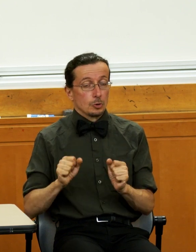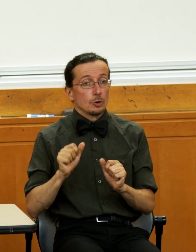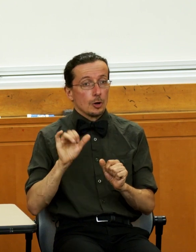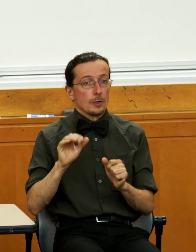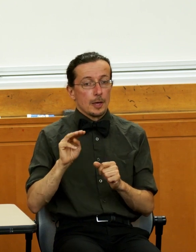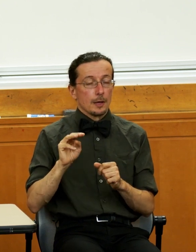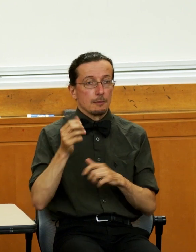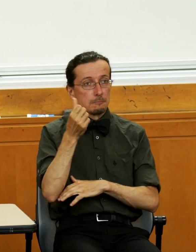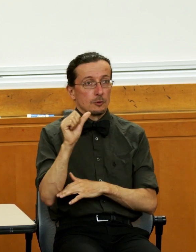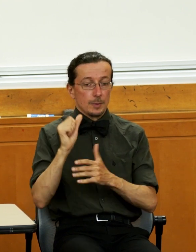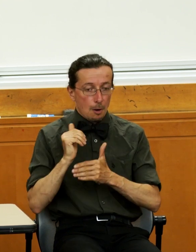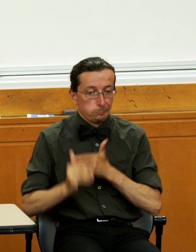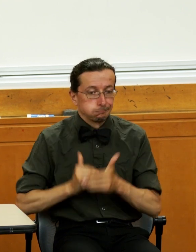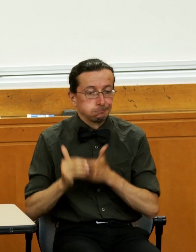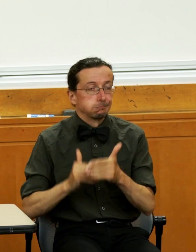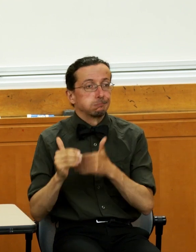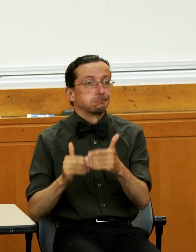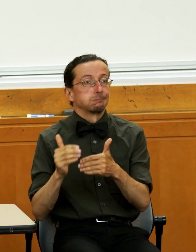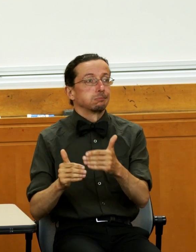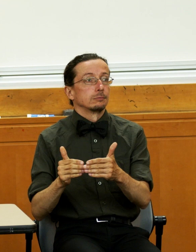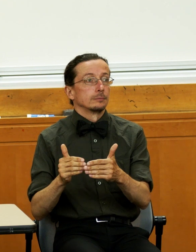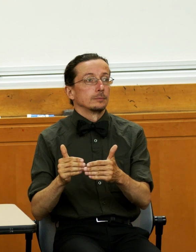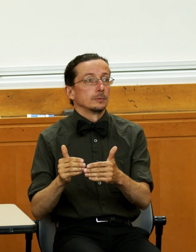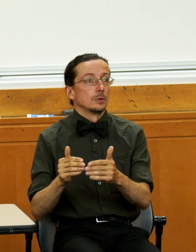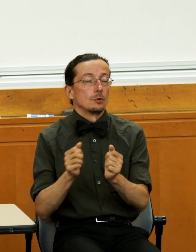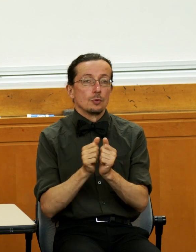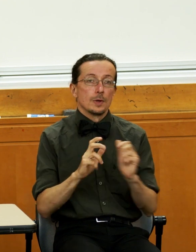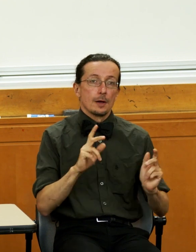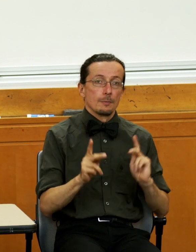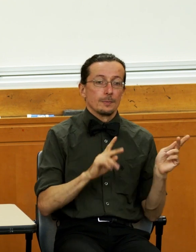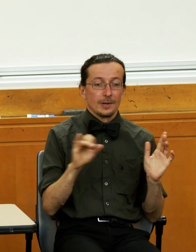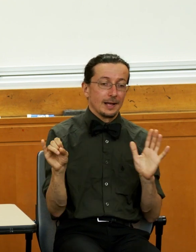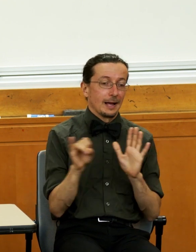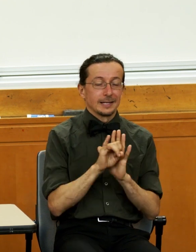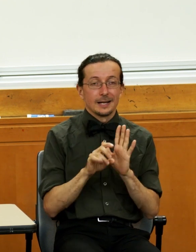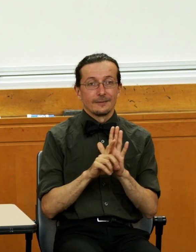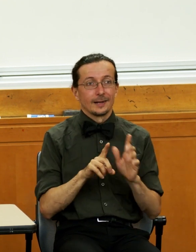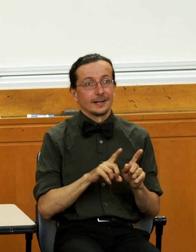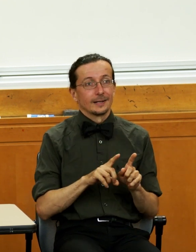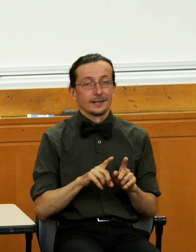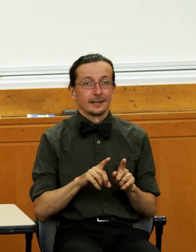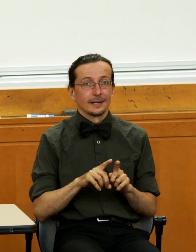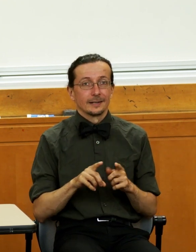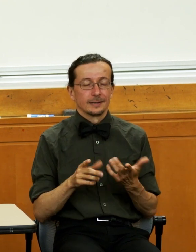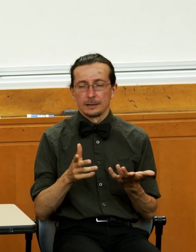the lifelong strategy you identified as saying “You don't need to accept me. Who are you?” and,